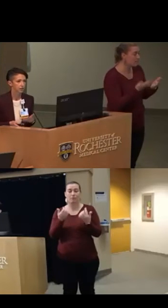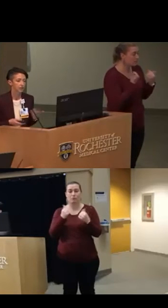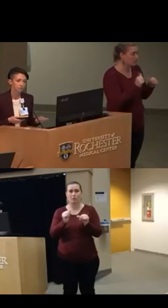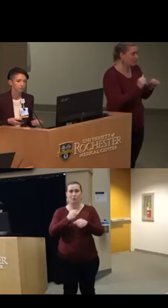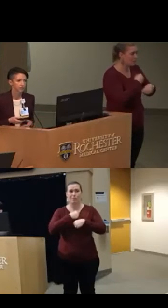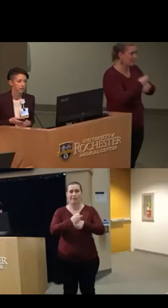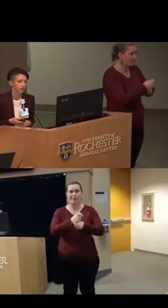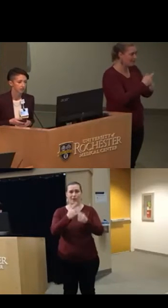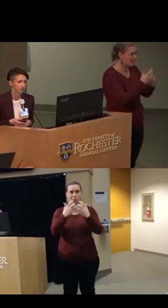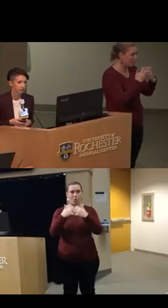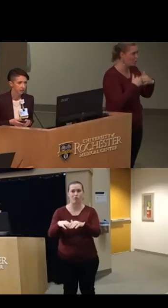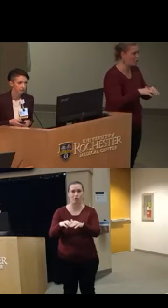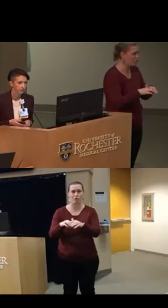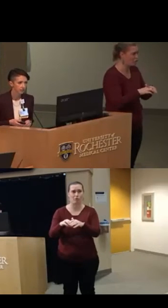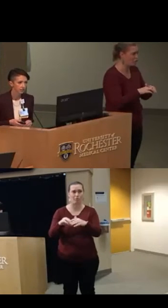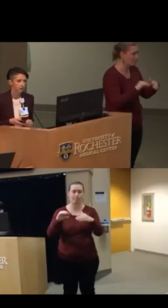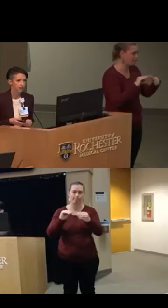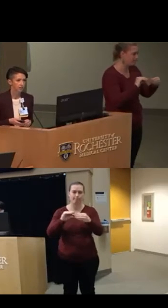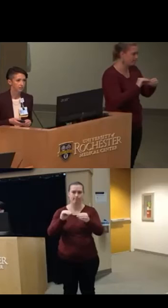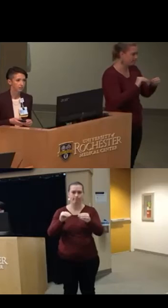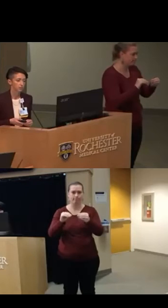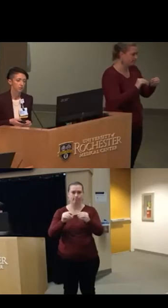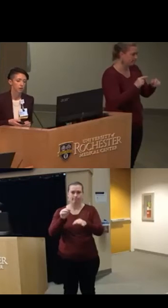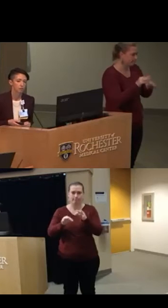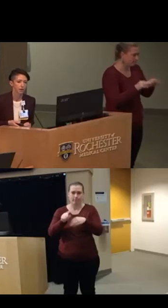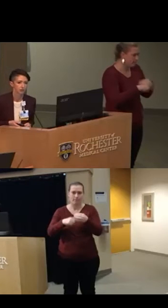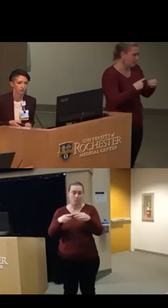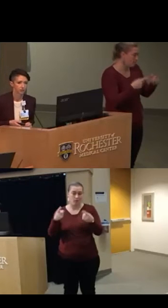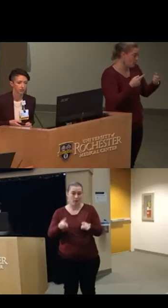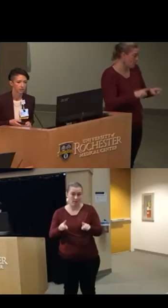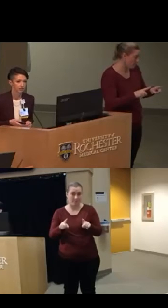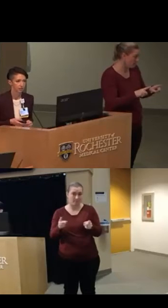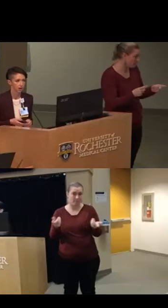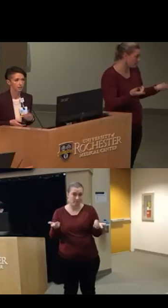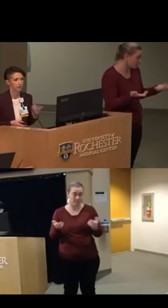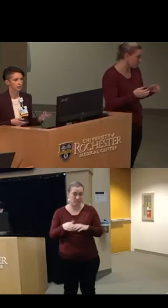in their life with the event and this is somebody that we want to monitor to see you know are they